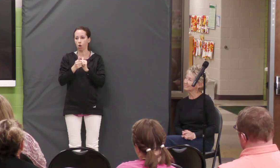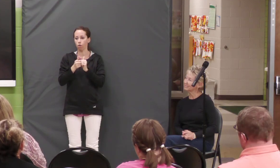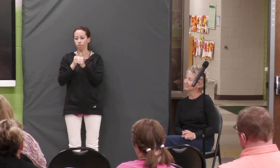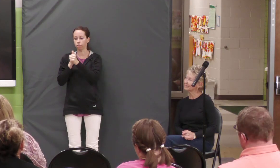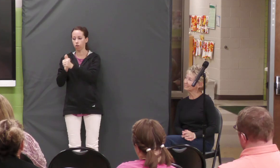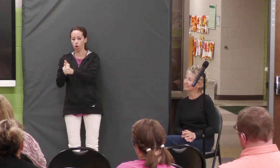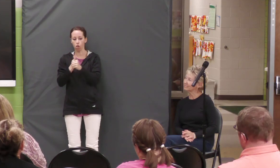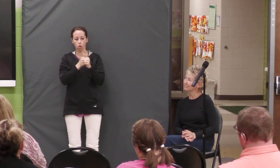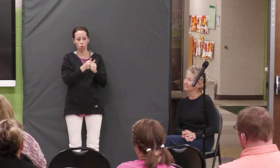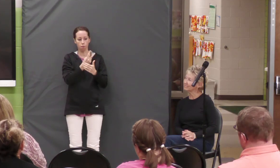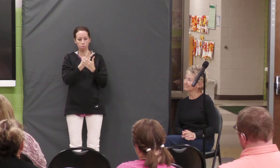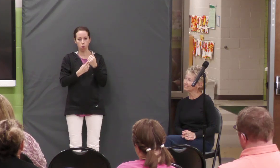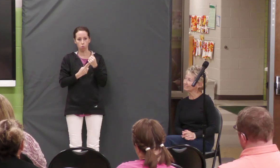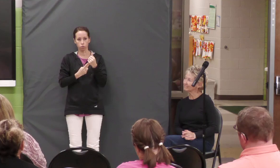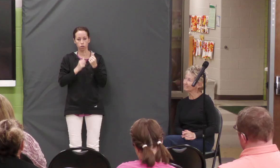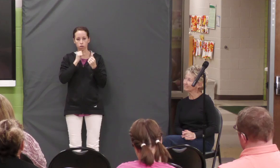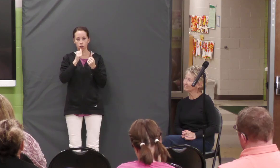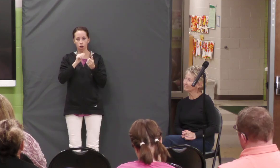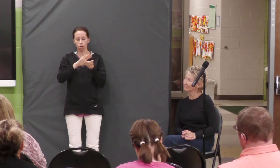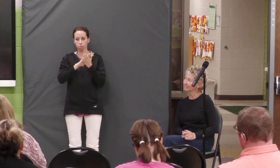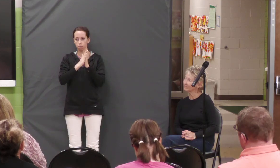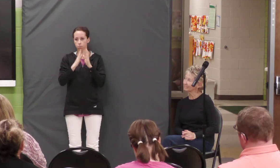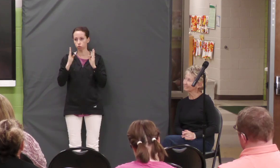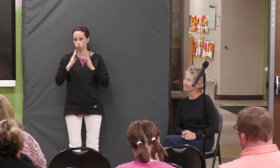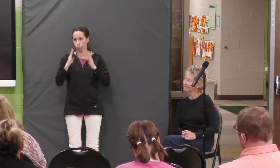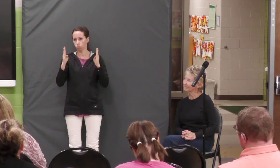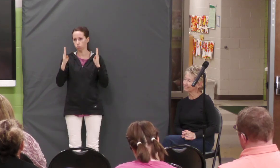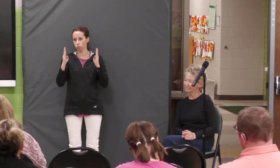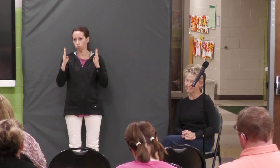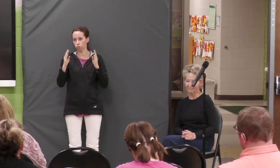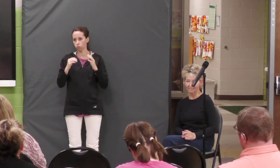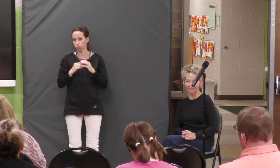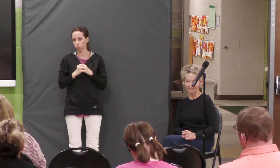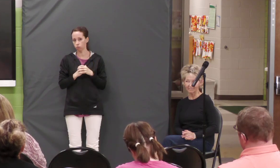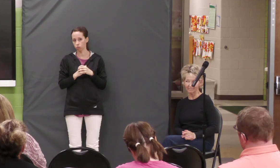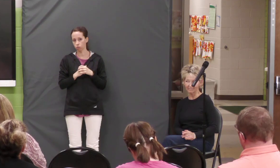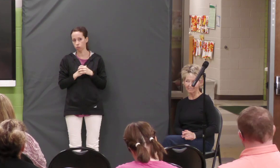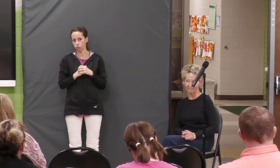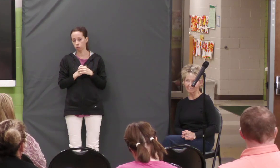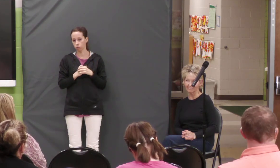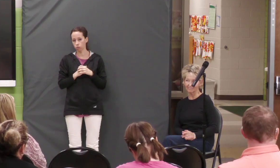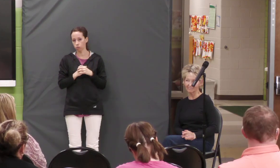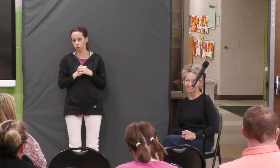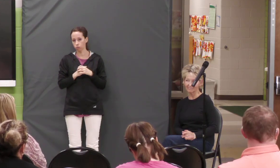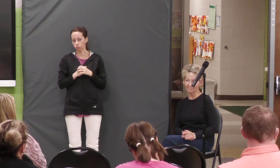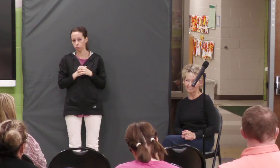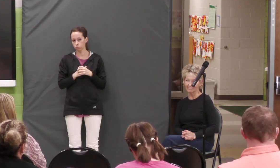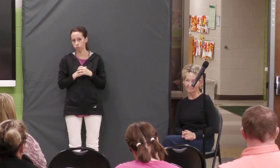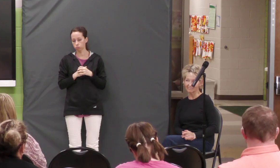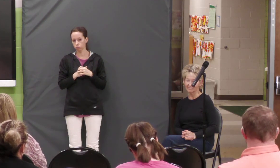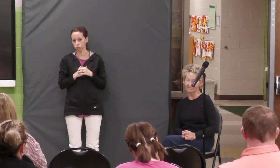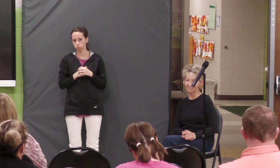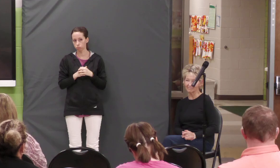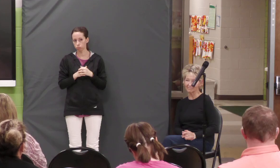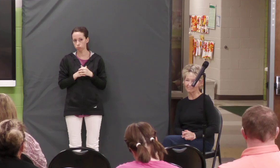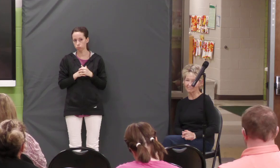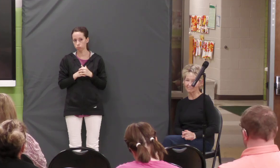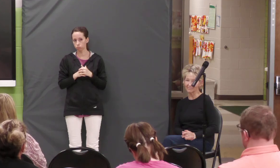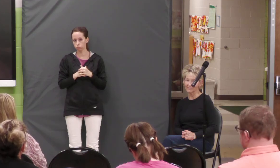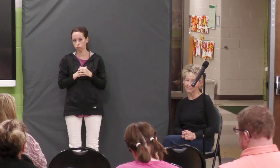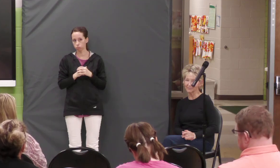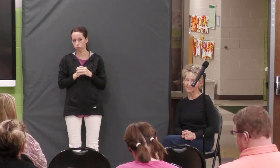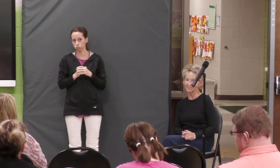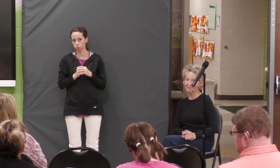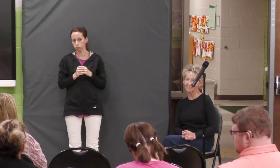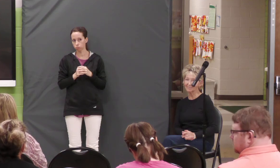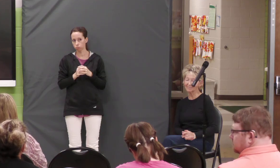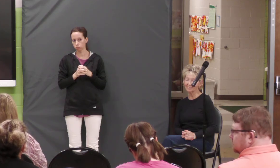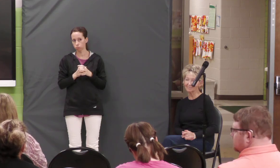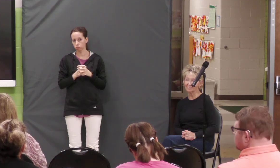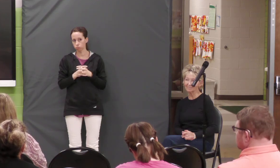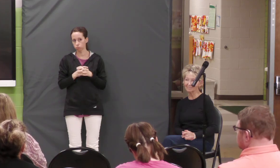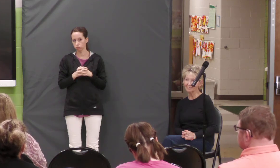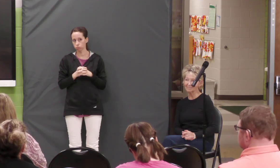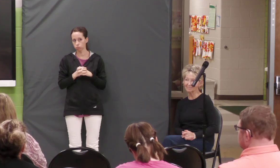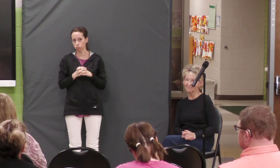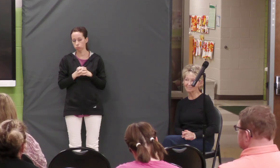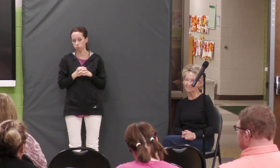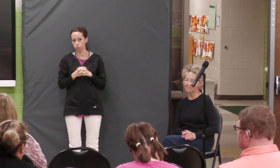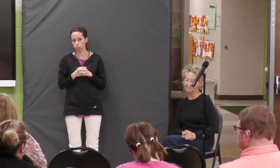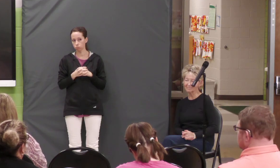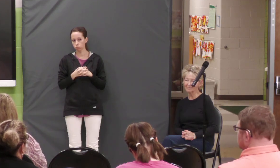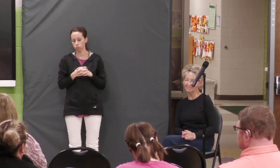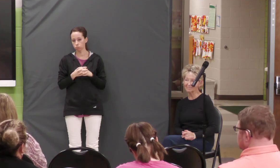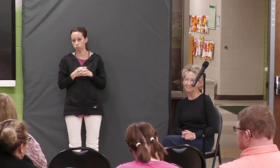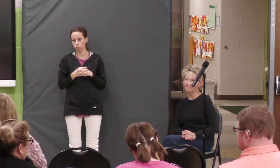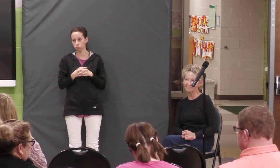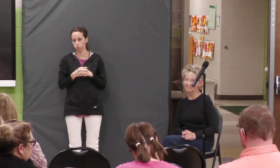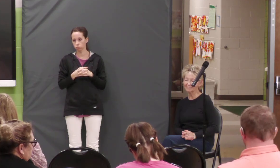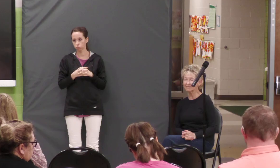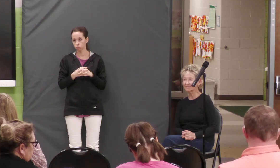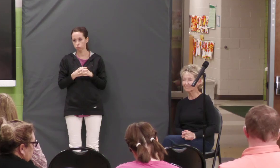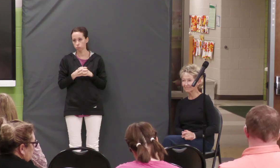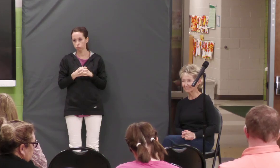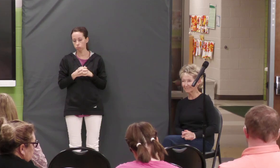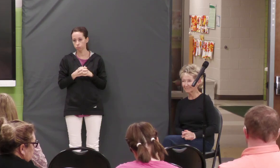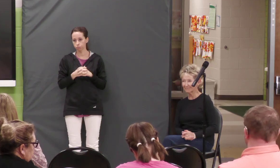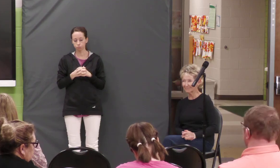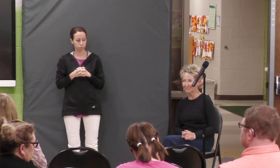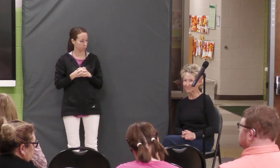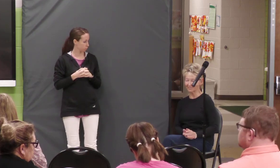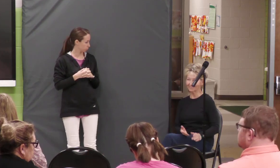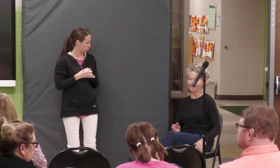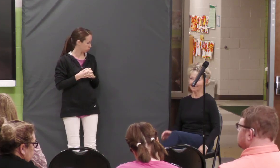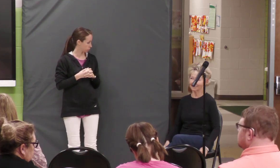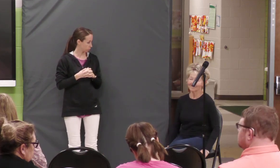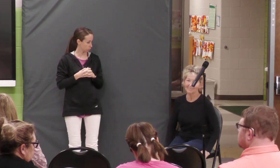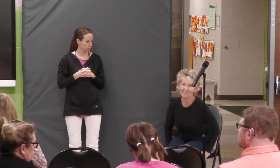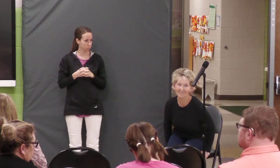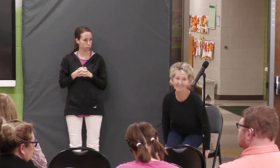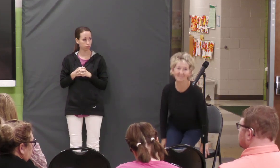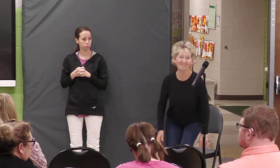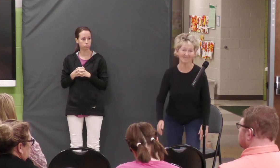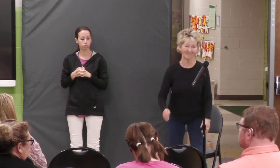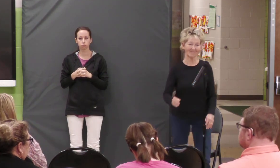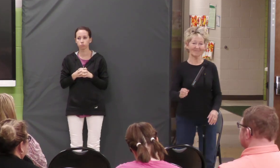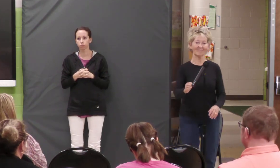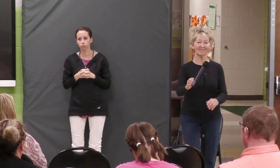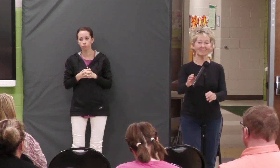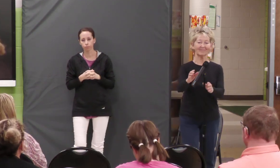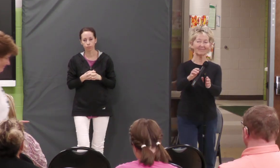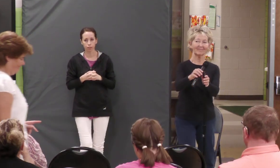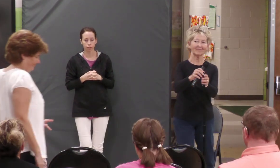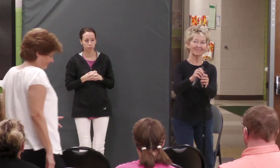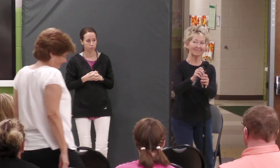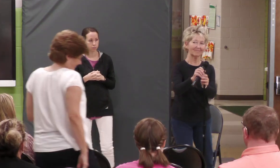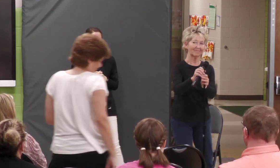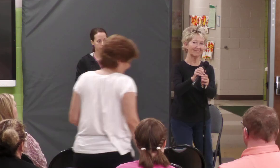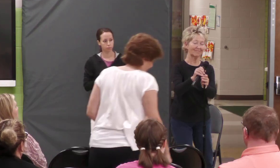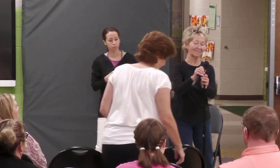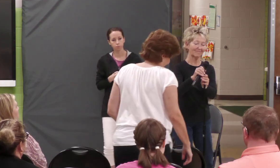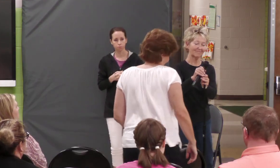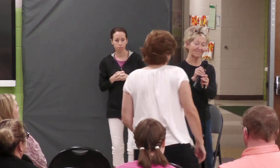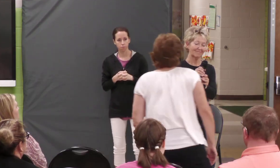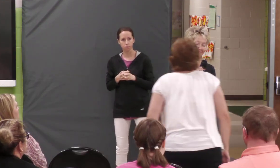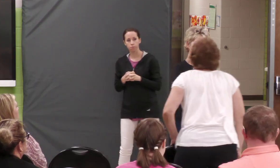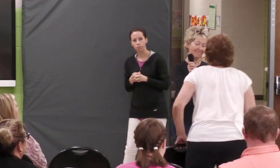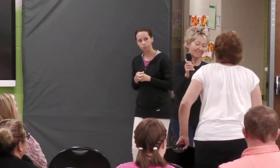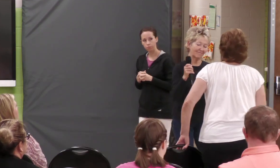trouble